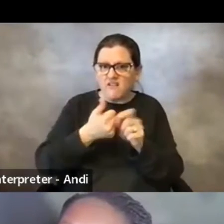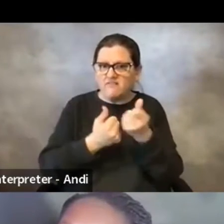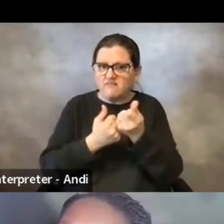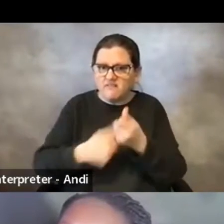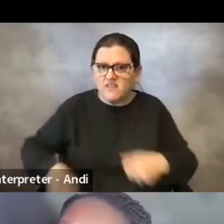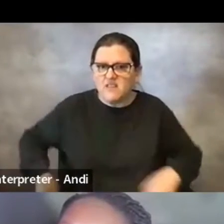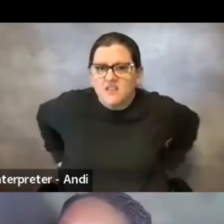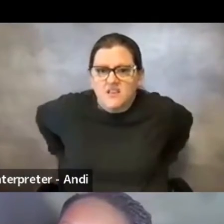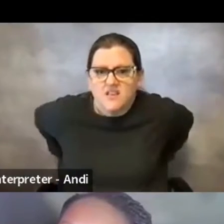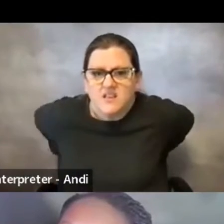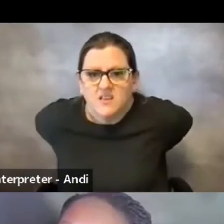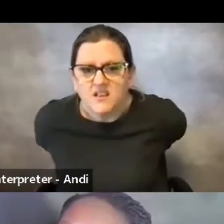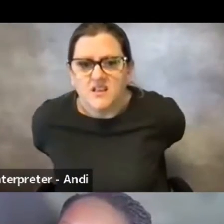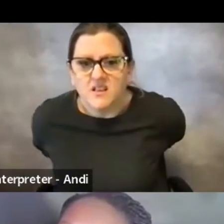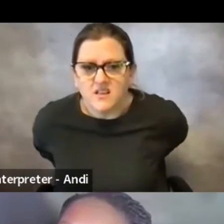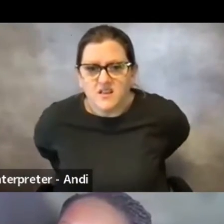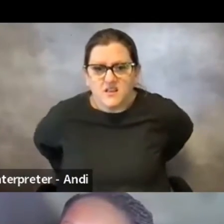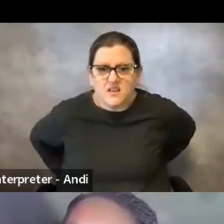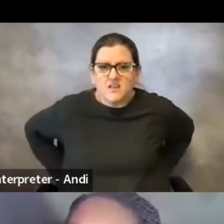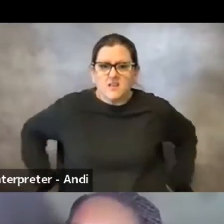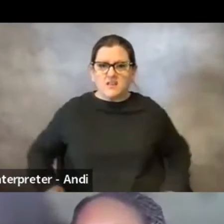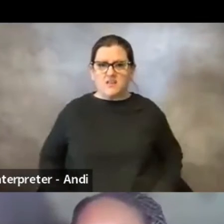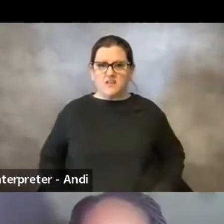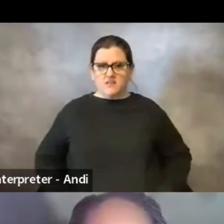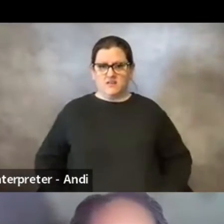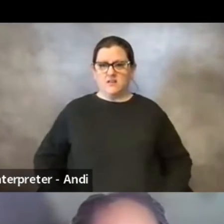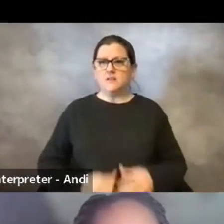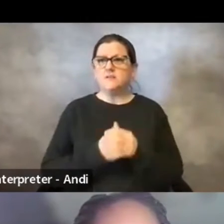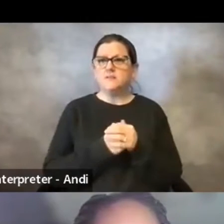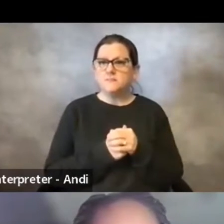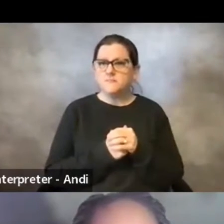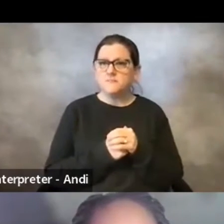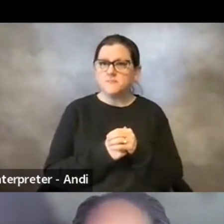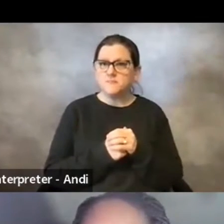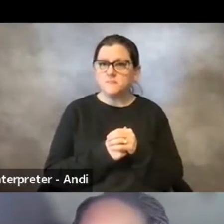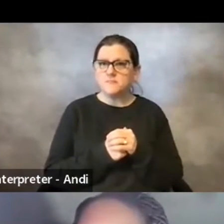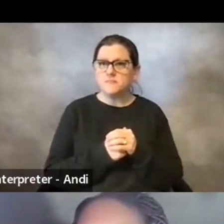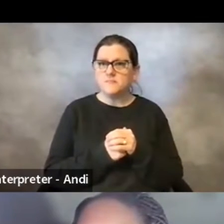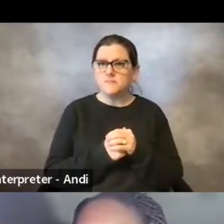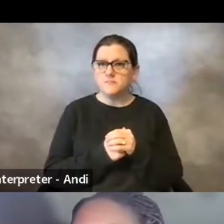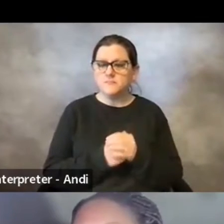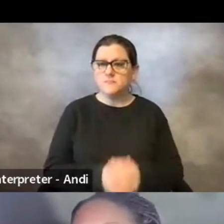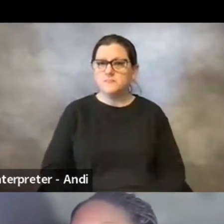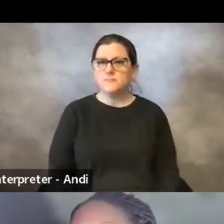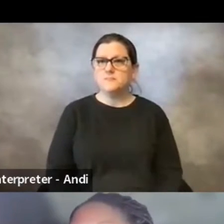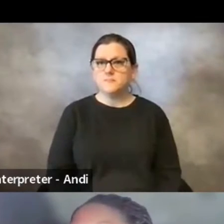Monique Pappadis: I mean, so